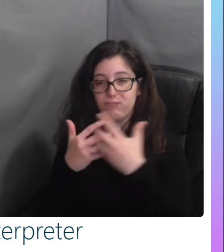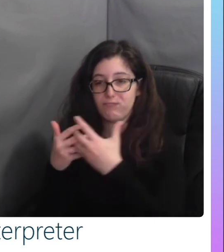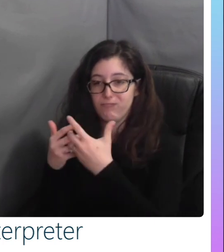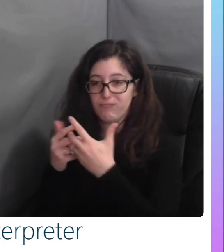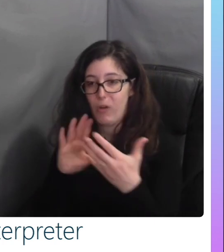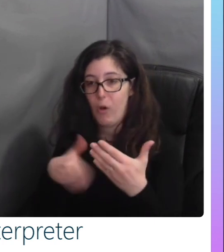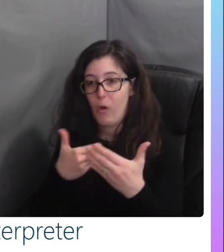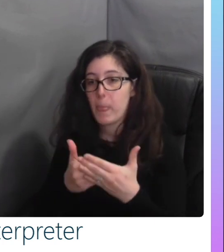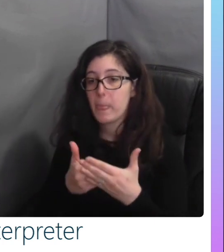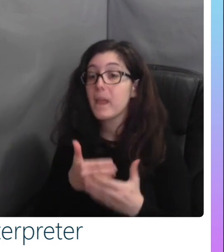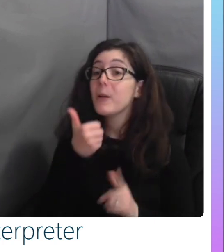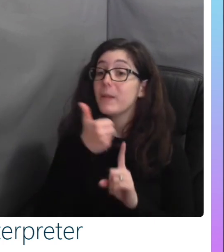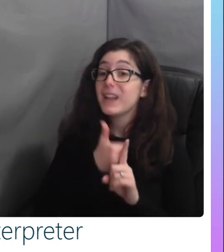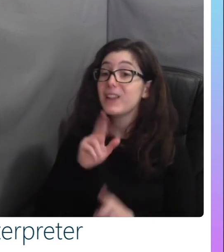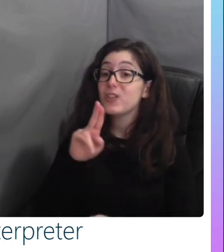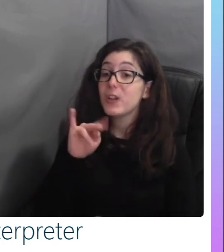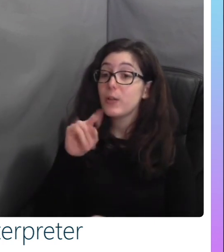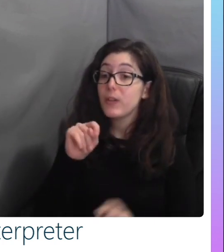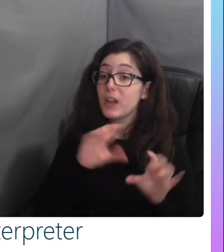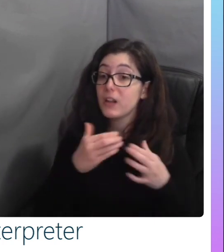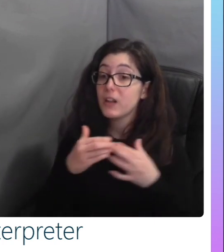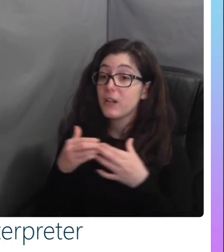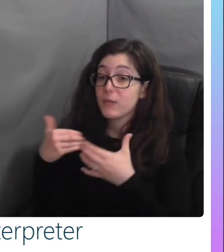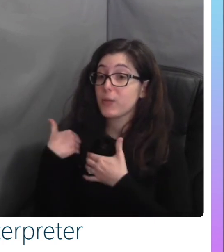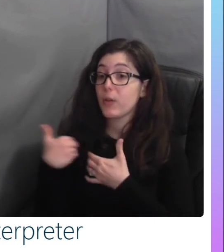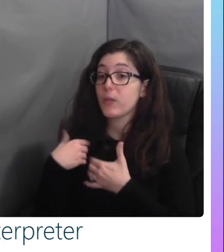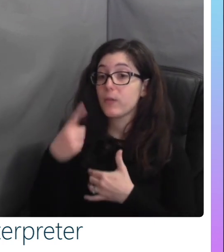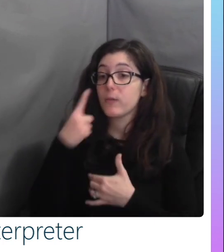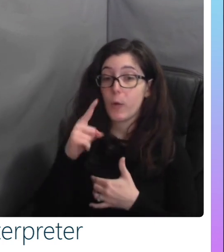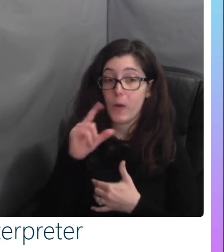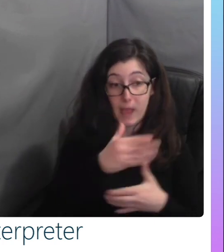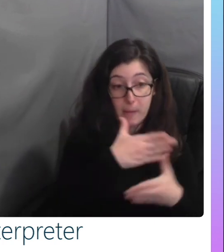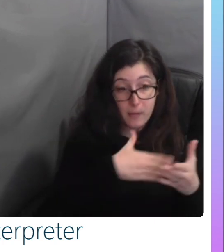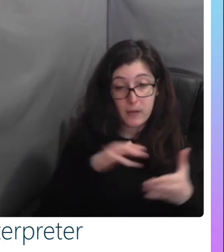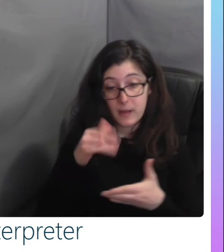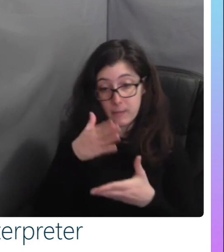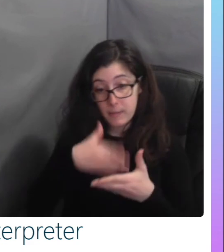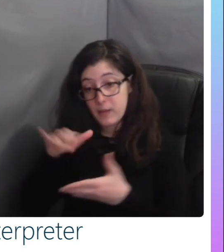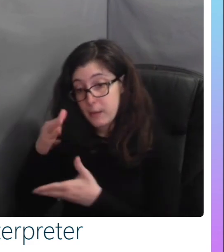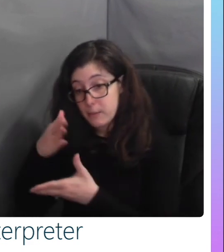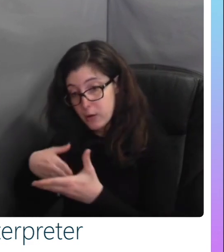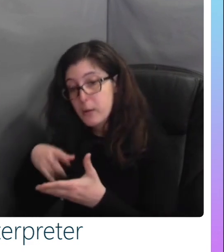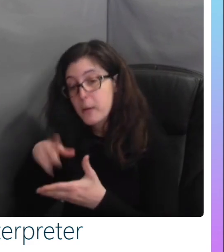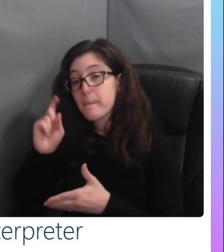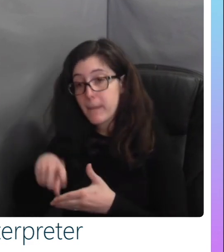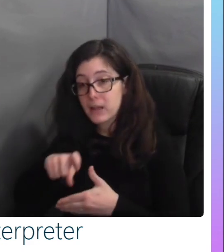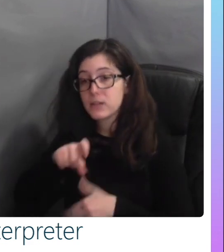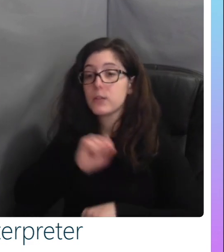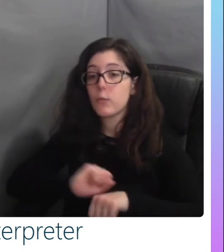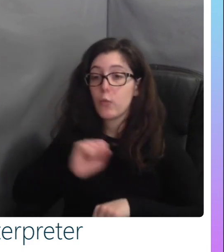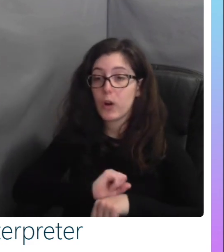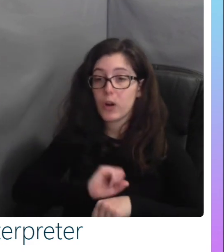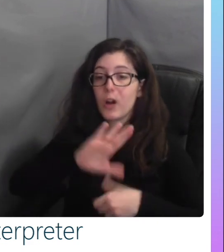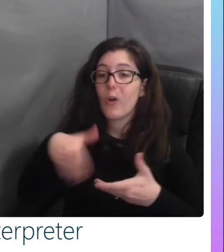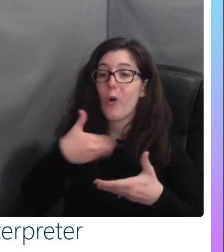for a different part of the website, has to have all the controls in it. So they have to have the developers